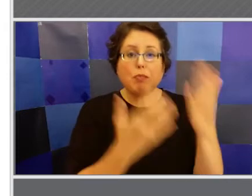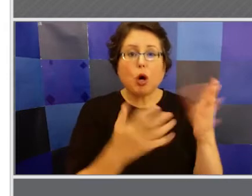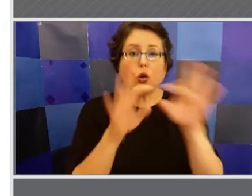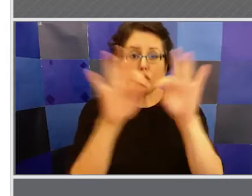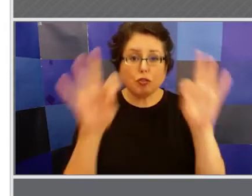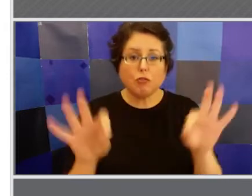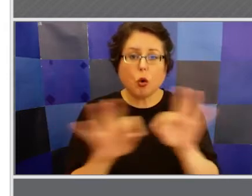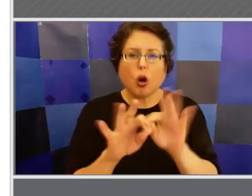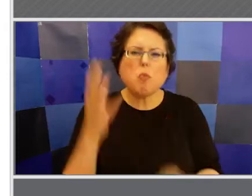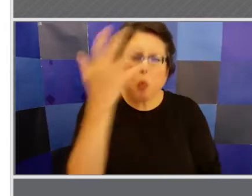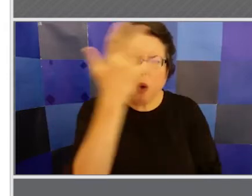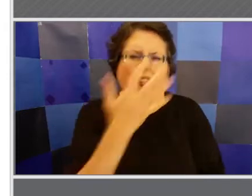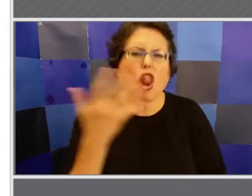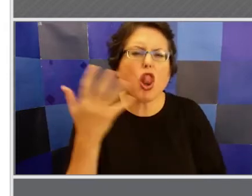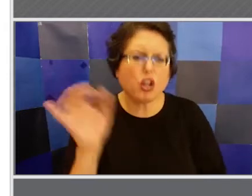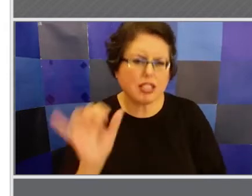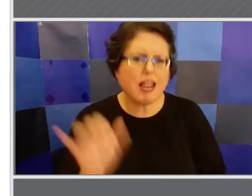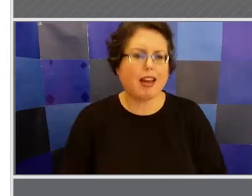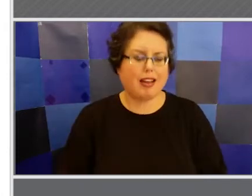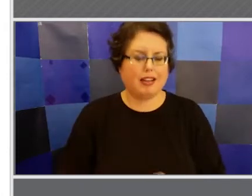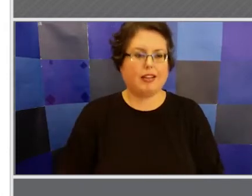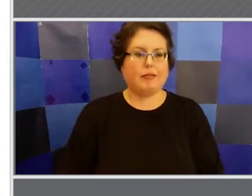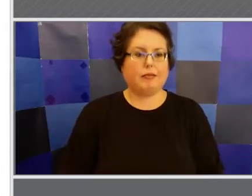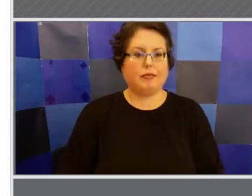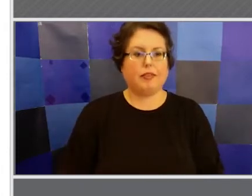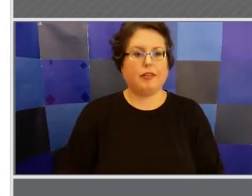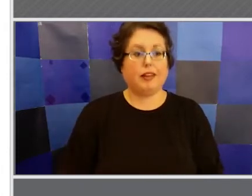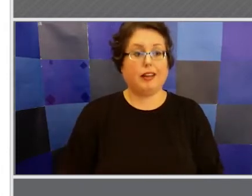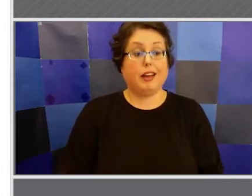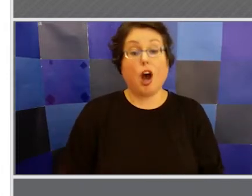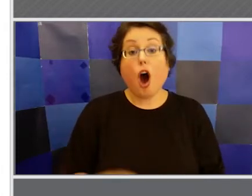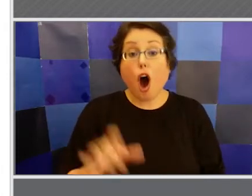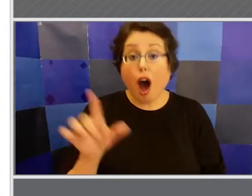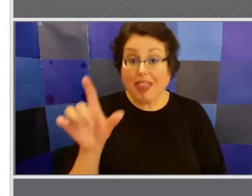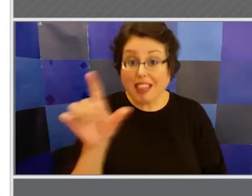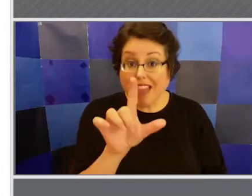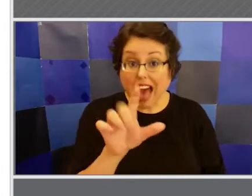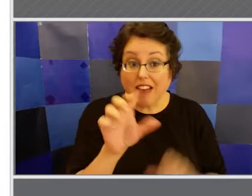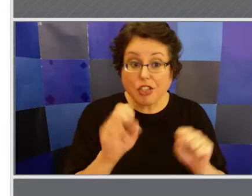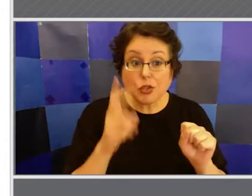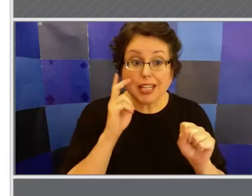So, if you look at this little panel on the left here where you can see a blank Capital Improvement Plan.